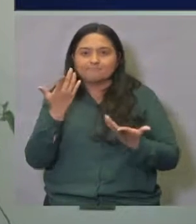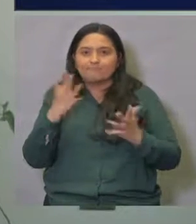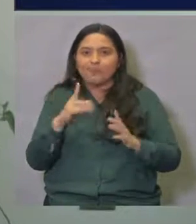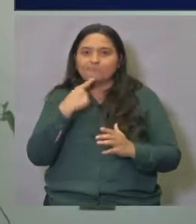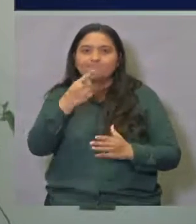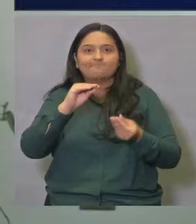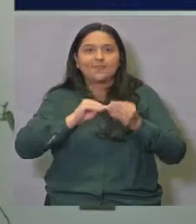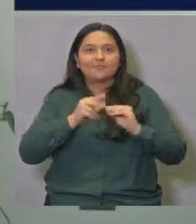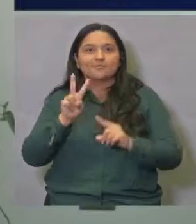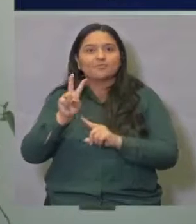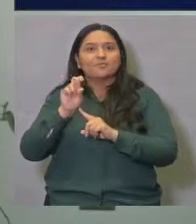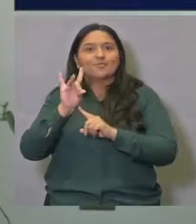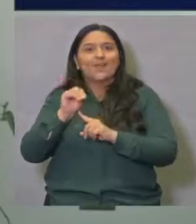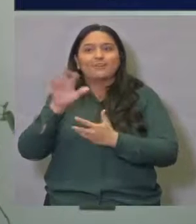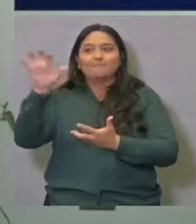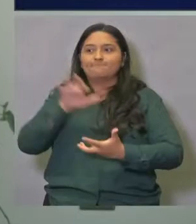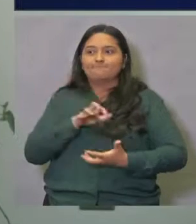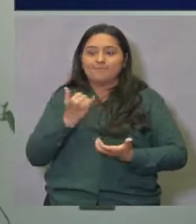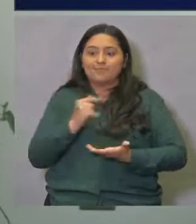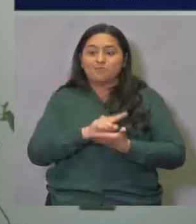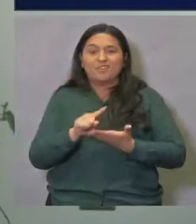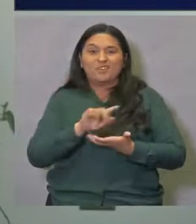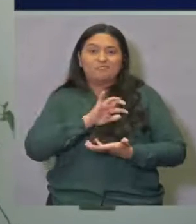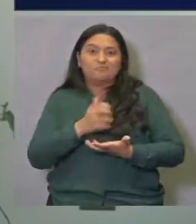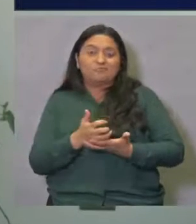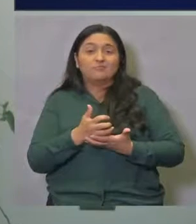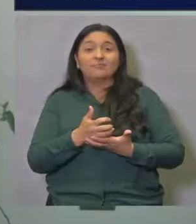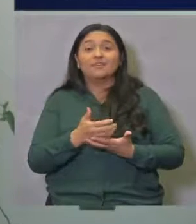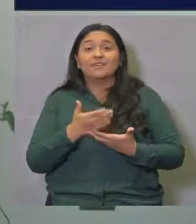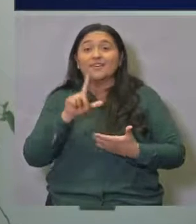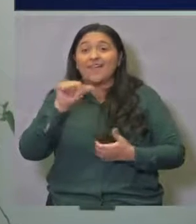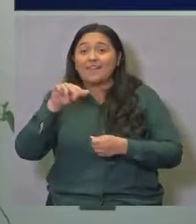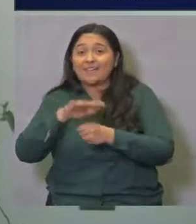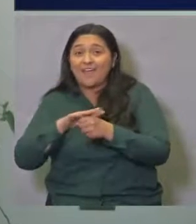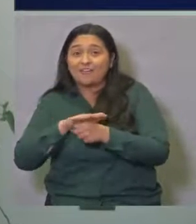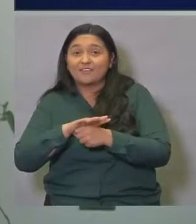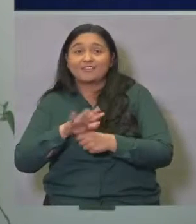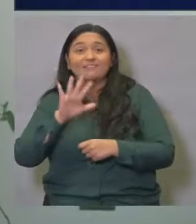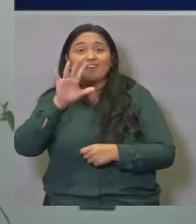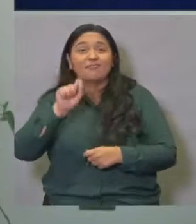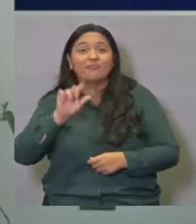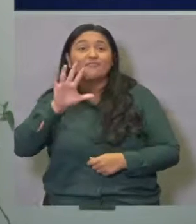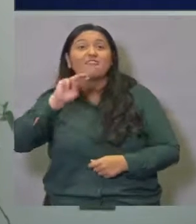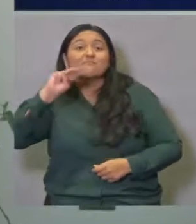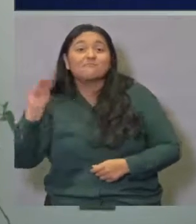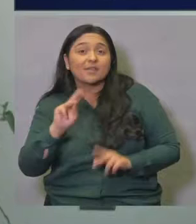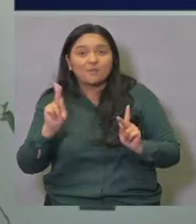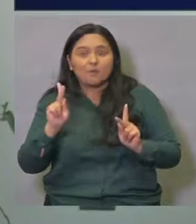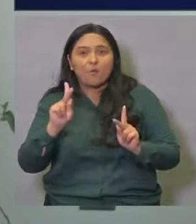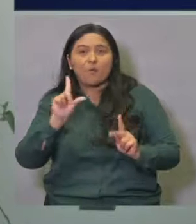WITH GOT ABOUT 280,000OSOSES THIS WEEK.